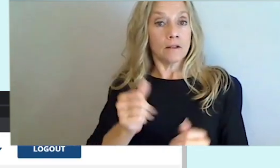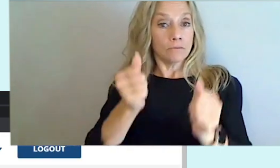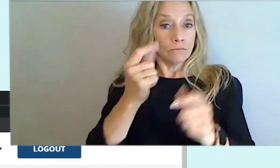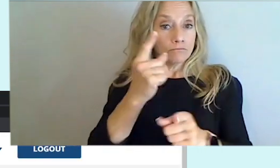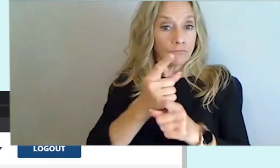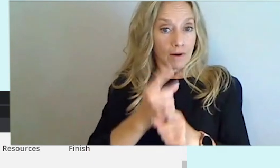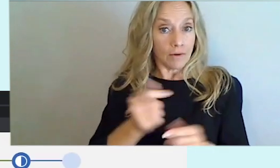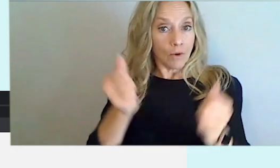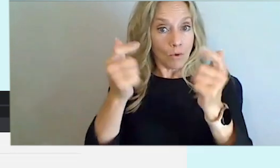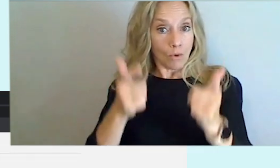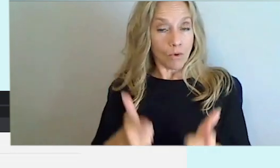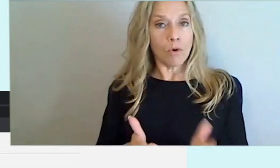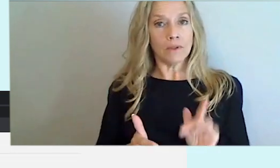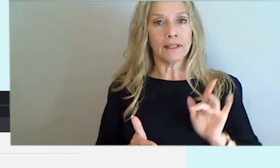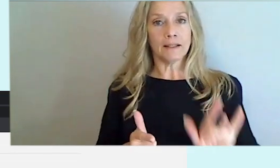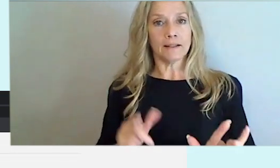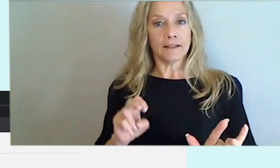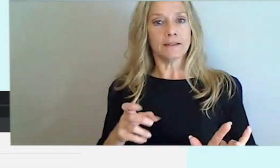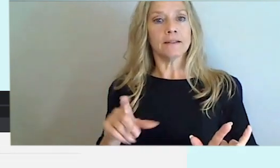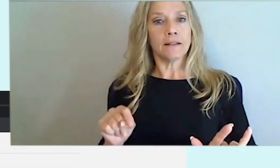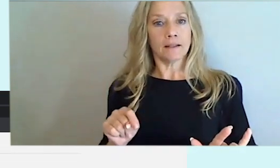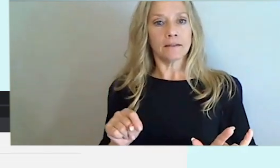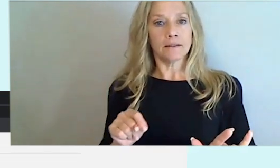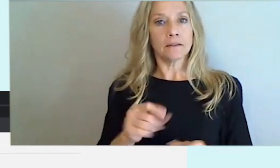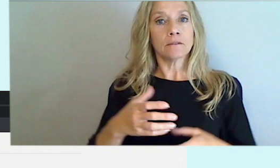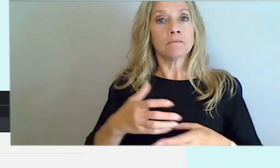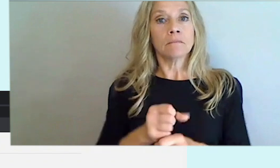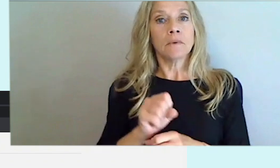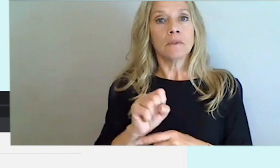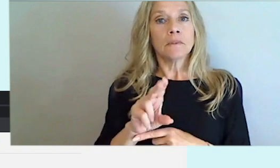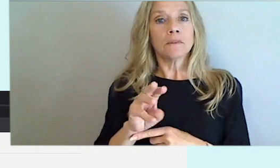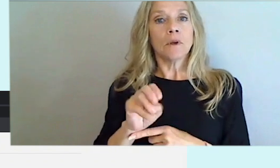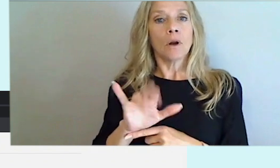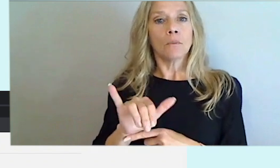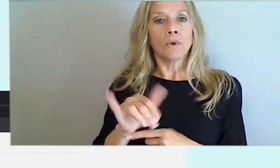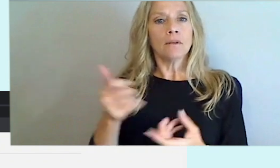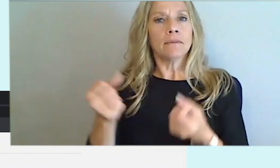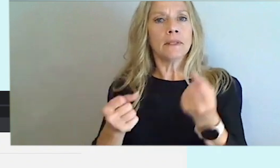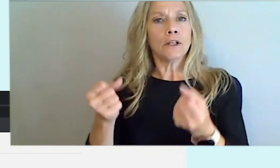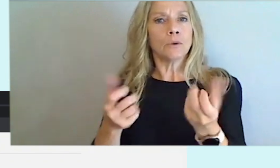The summary of vehicles page shows what vehicle records need to be reviewed for the household.